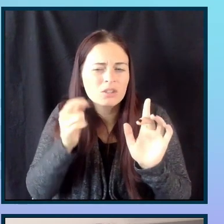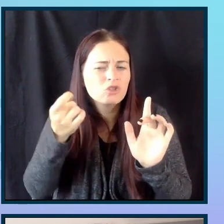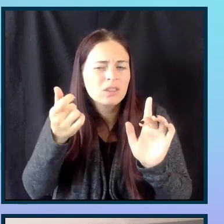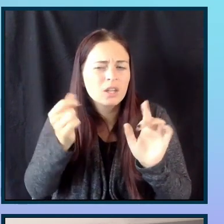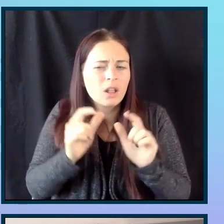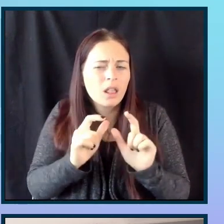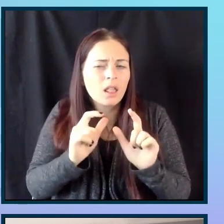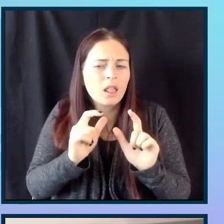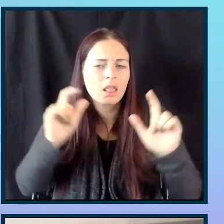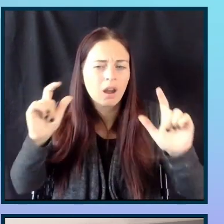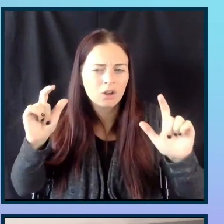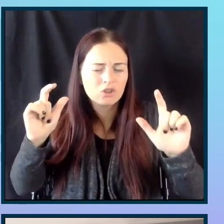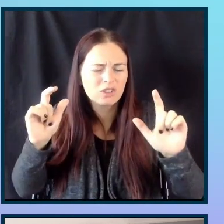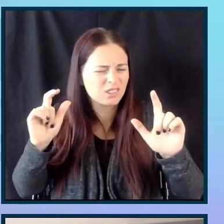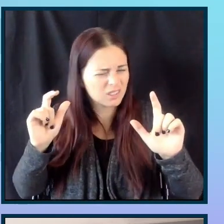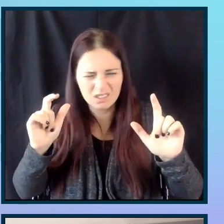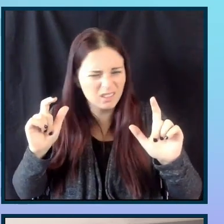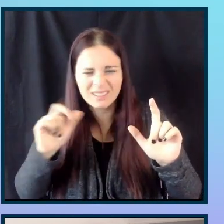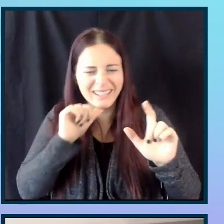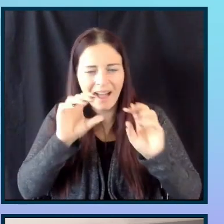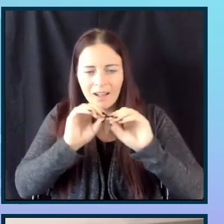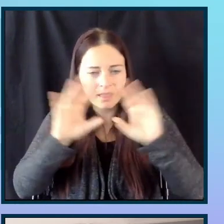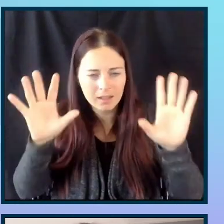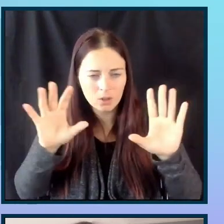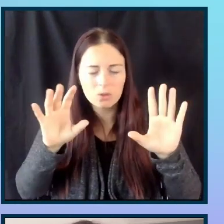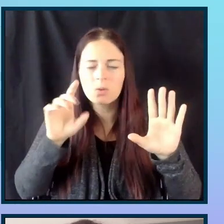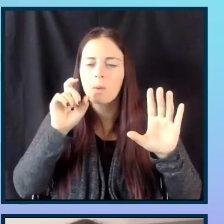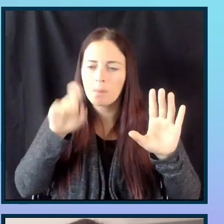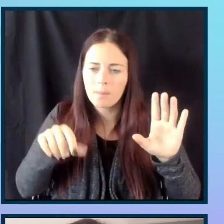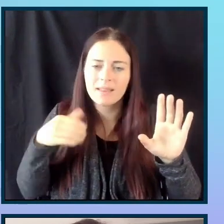So you need to have a focus indicator. That's at least two CSS pixel thick